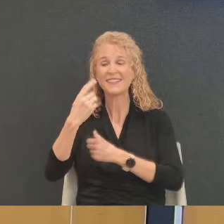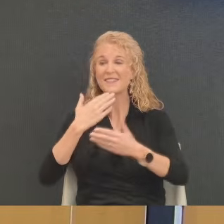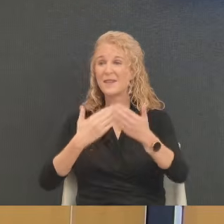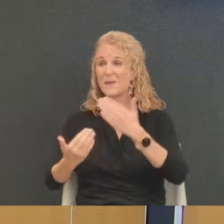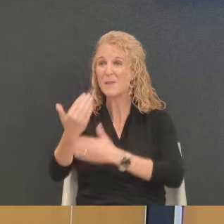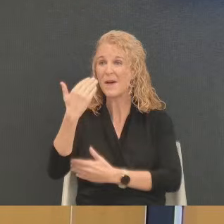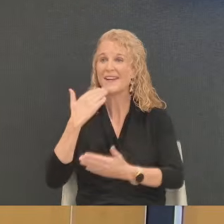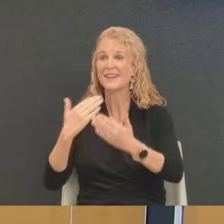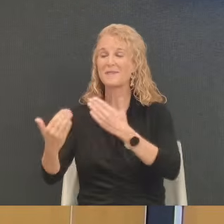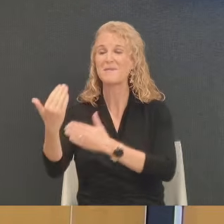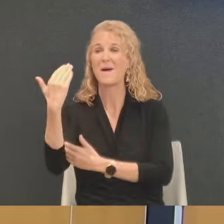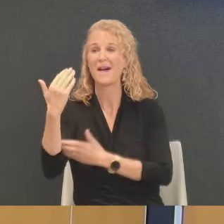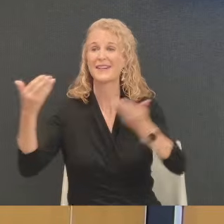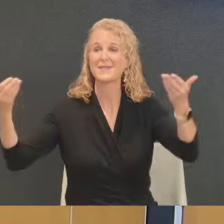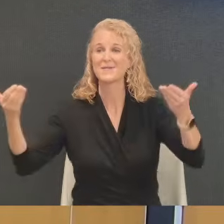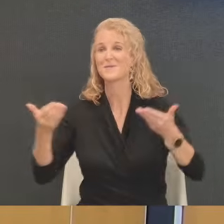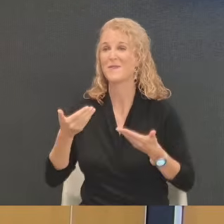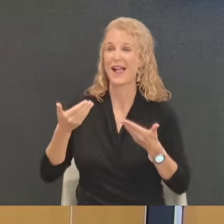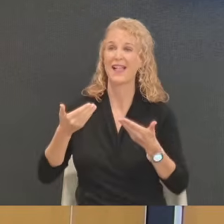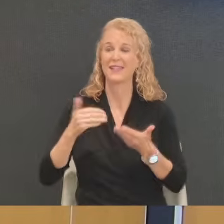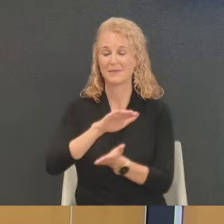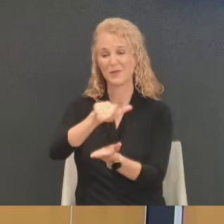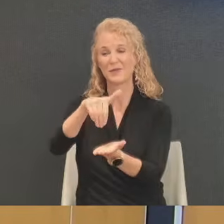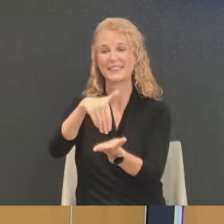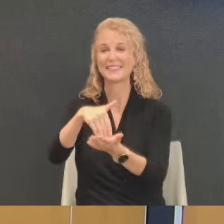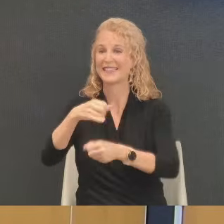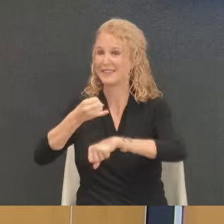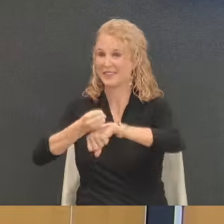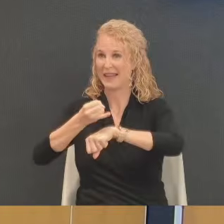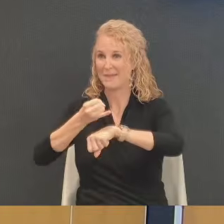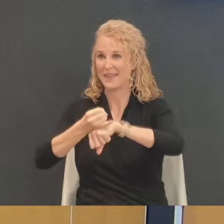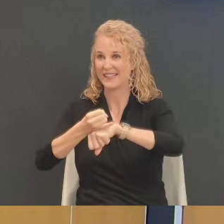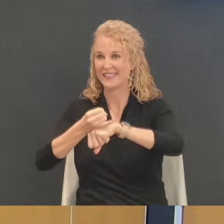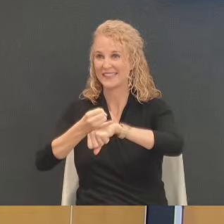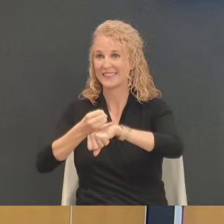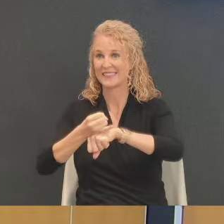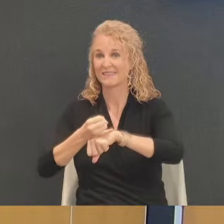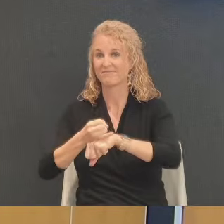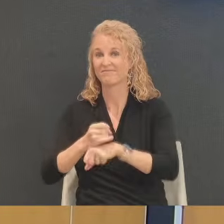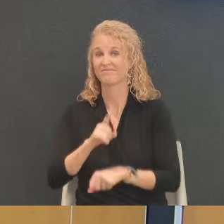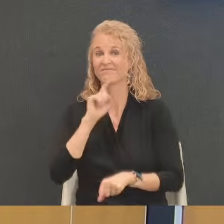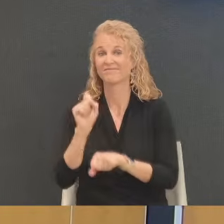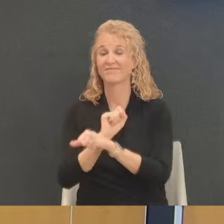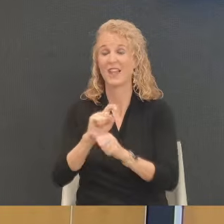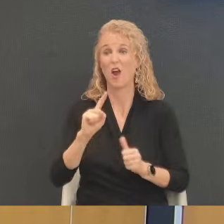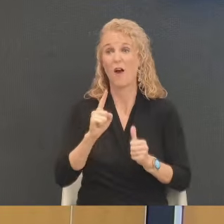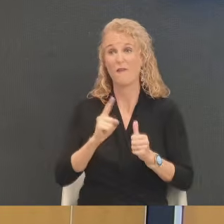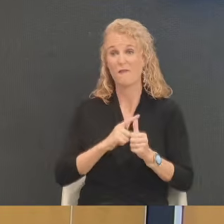everyone. Welcome to Central Campus. This is actually our first meeting during the day here